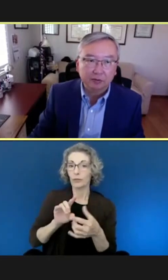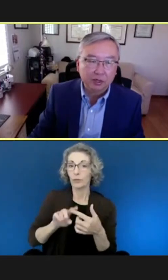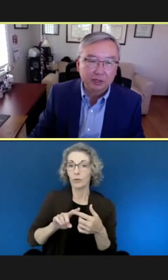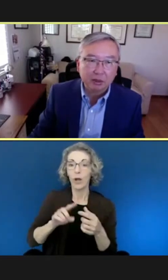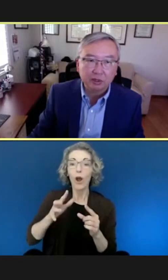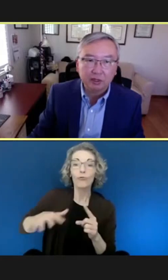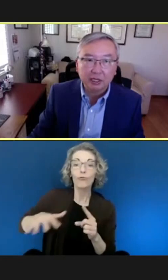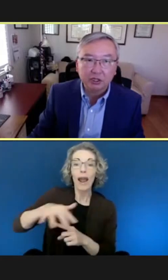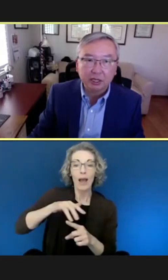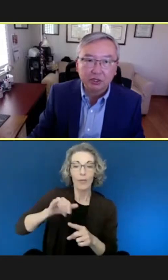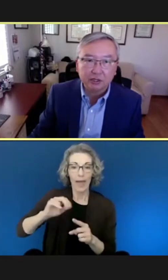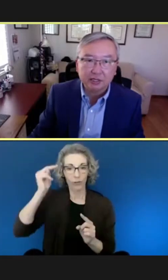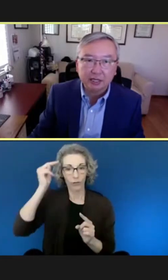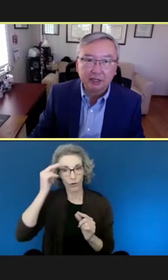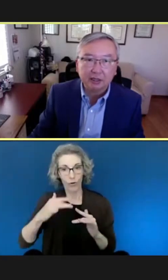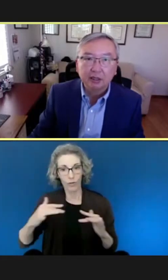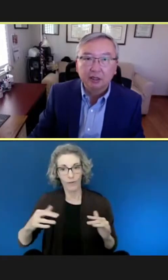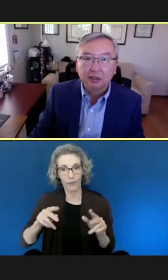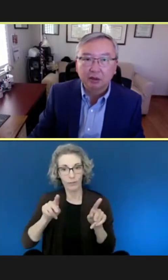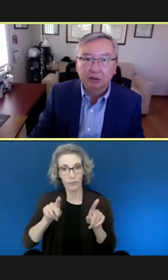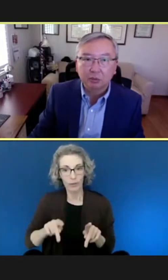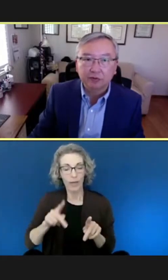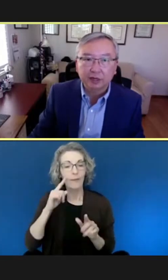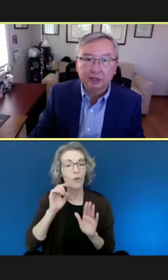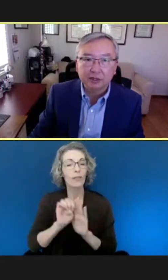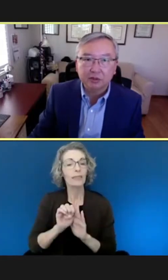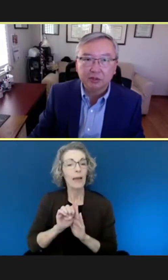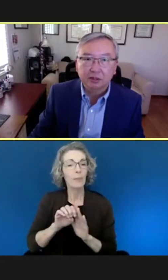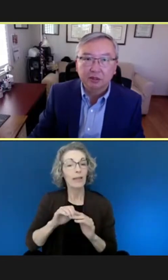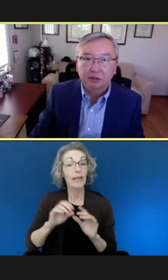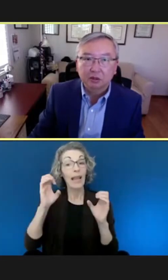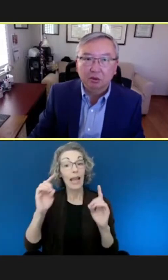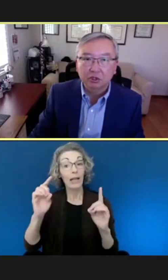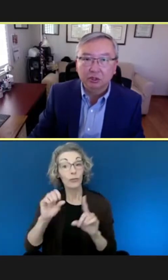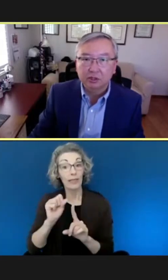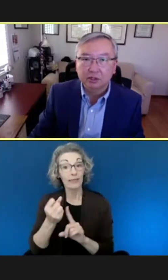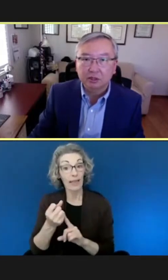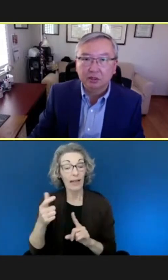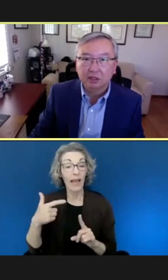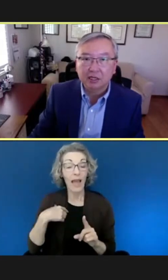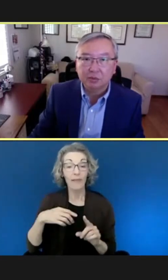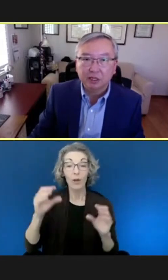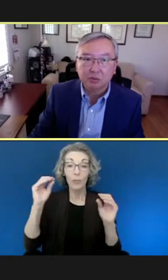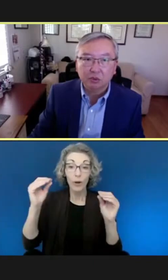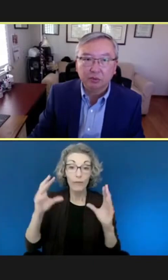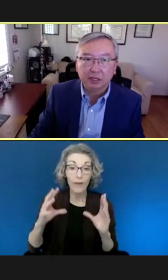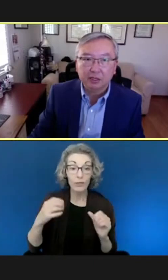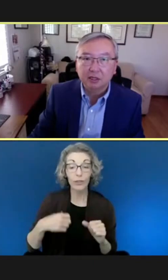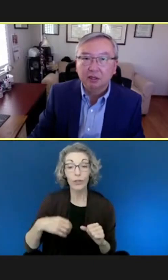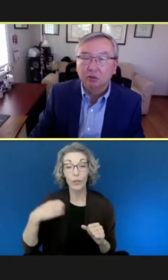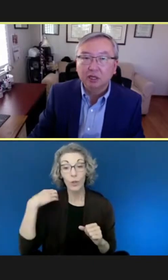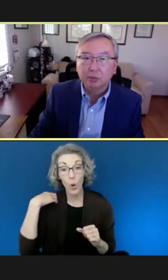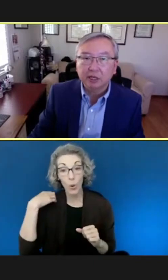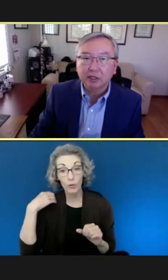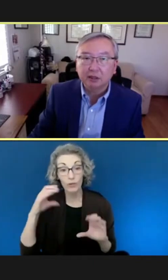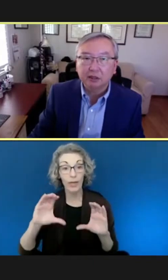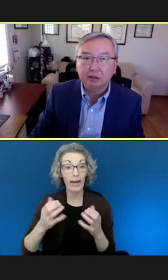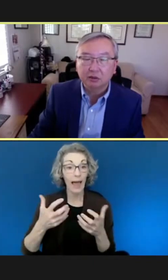For example, in the education setting, there are the professors, coaches, classmates, roommates,